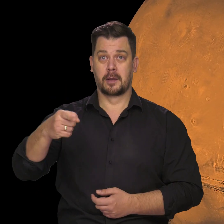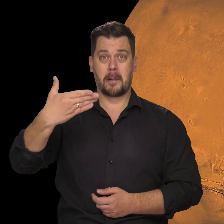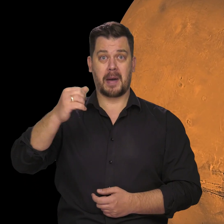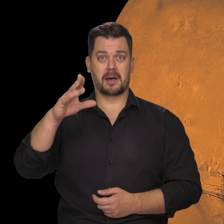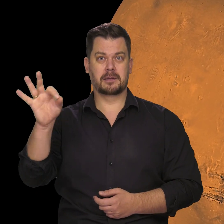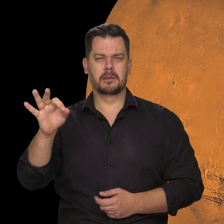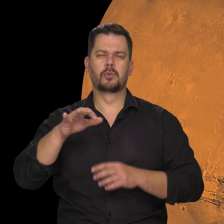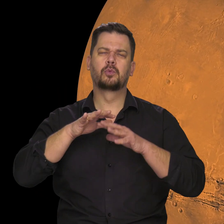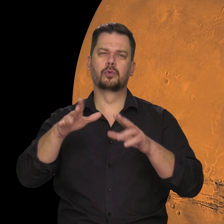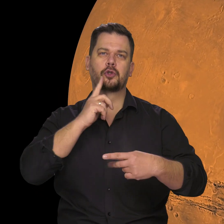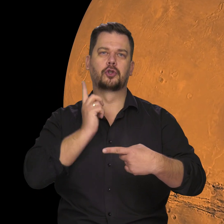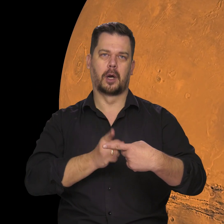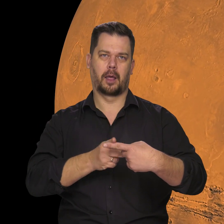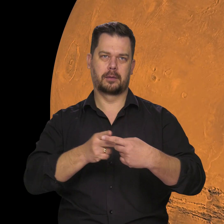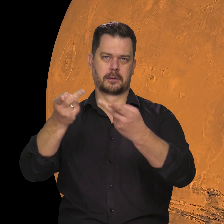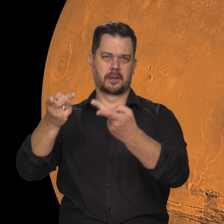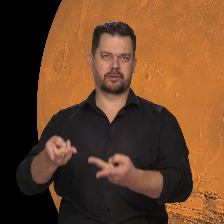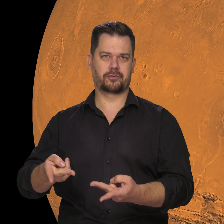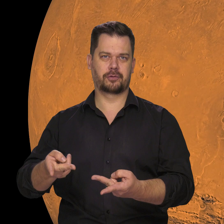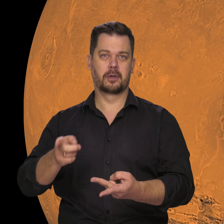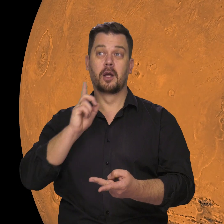Mars contains a lot of iron.